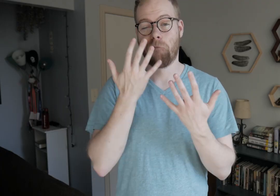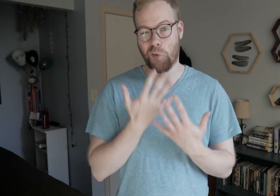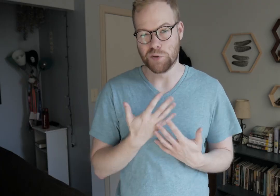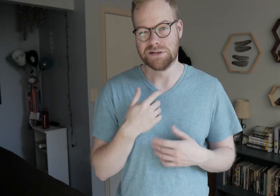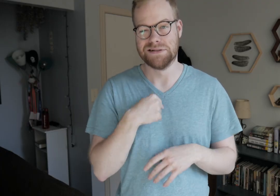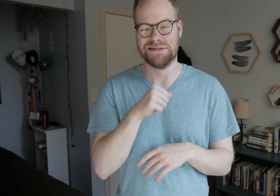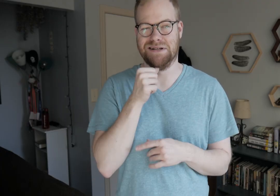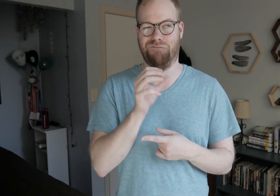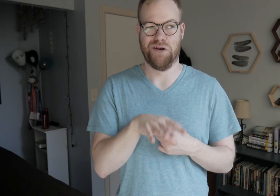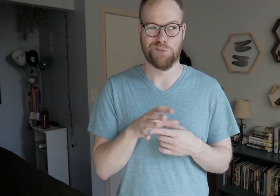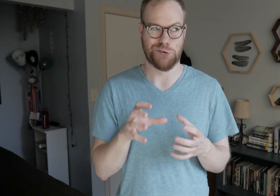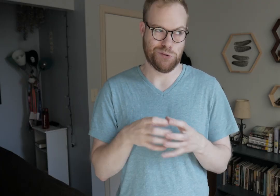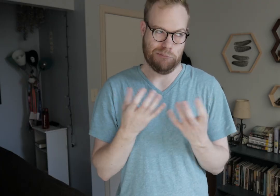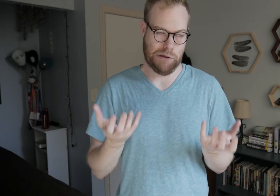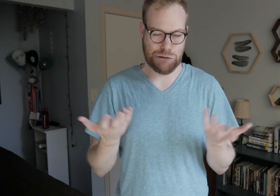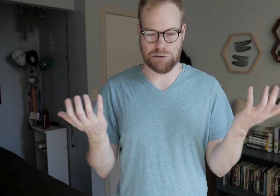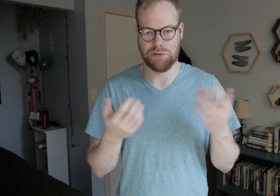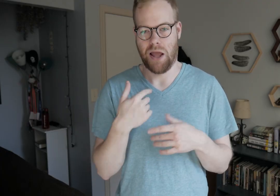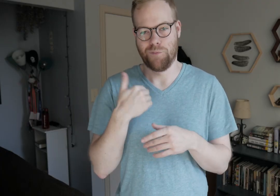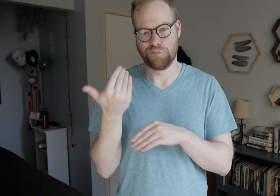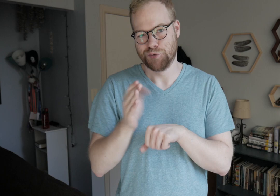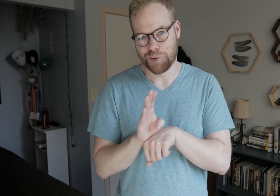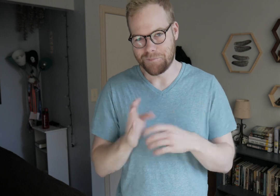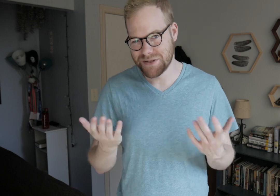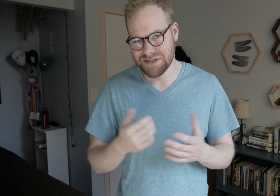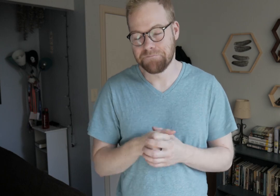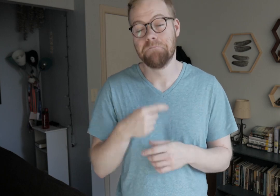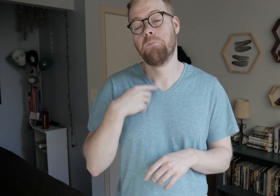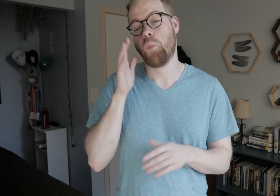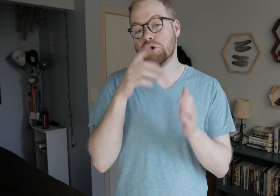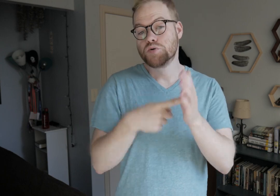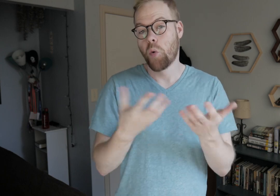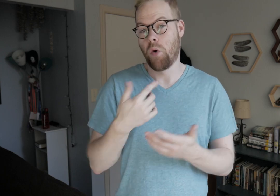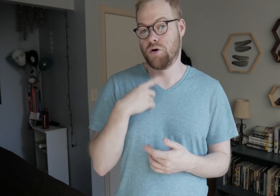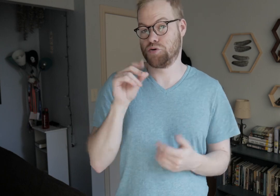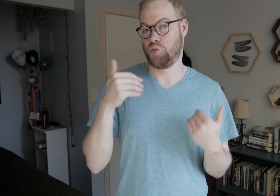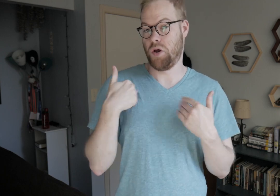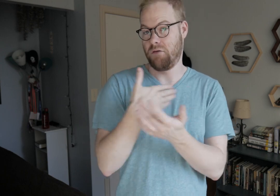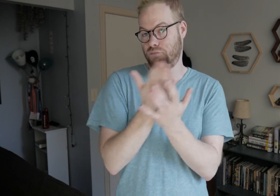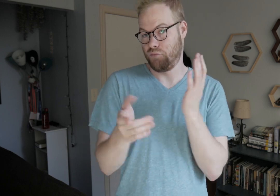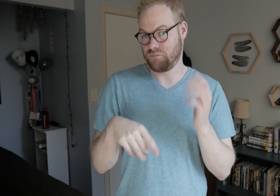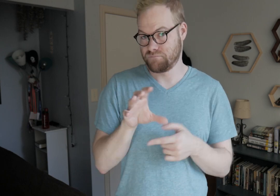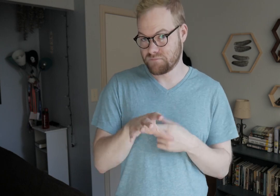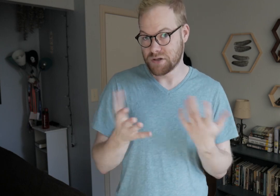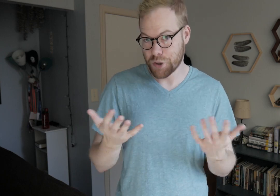Unfortunately, I didn’t film too much, I was too busy. I’ll show what I do have throughout this video.